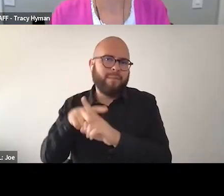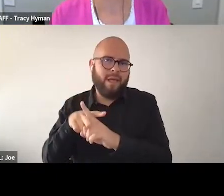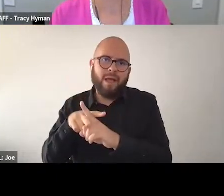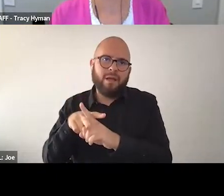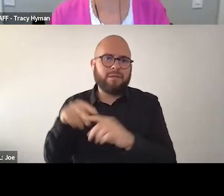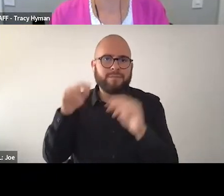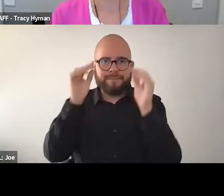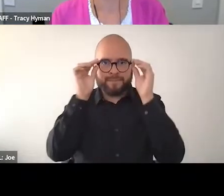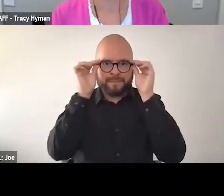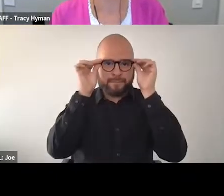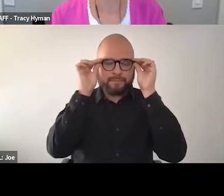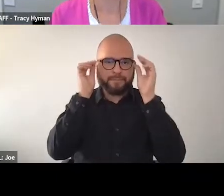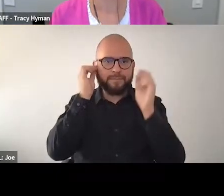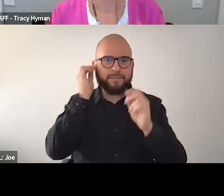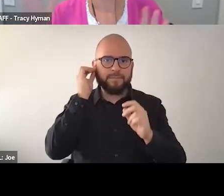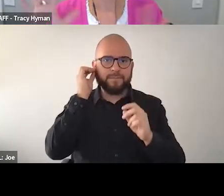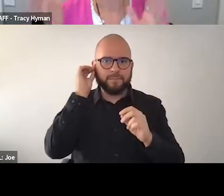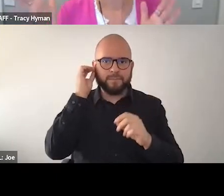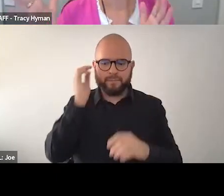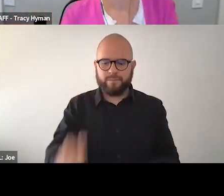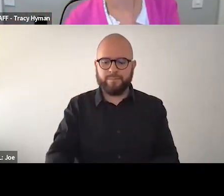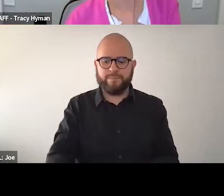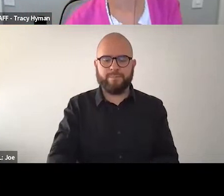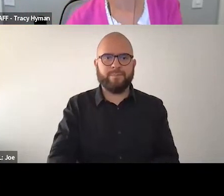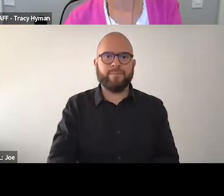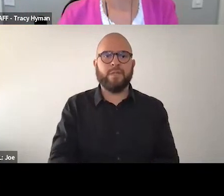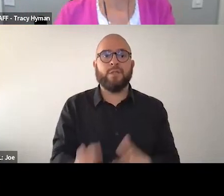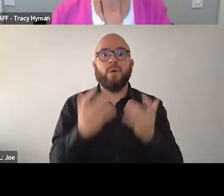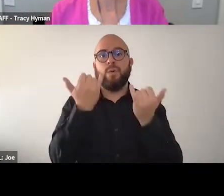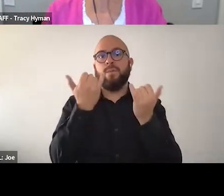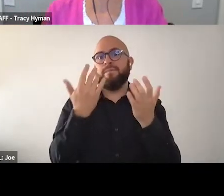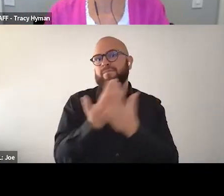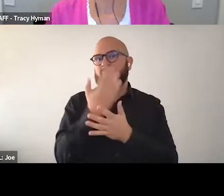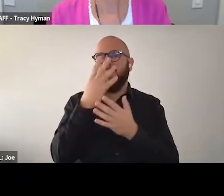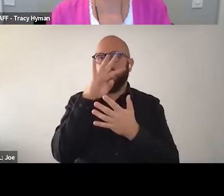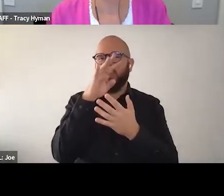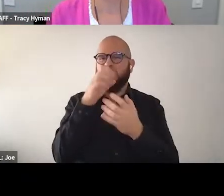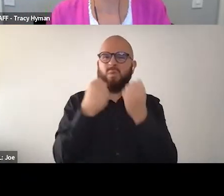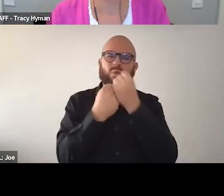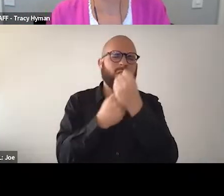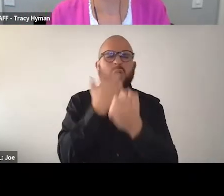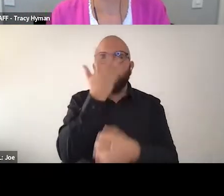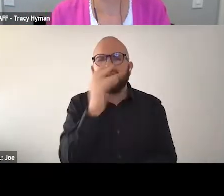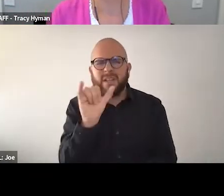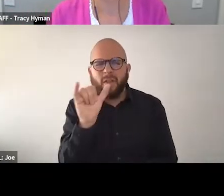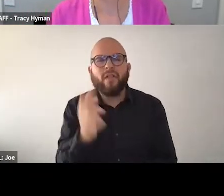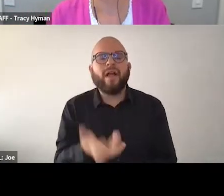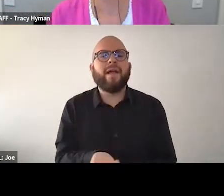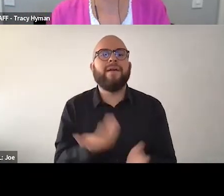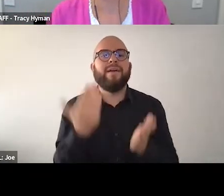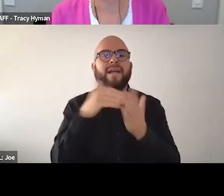So let's look at this new structure and what it visually looks like. Again, we have a four week, 13 week, and one year buy,